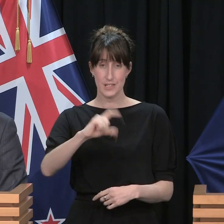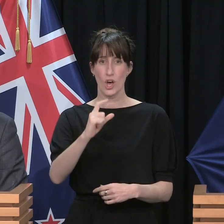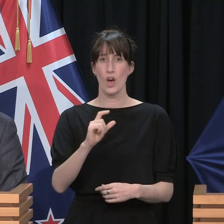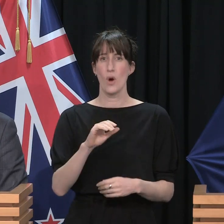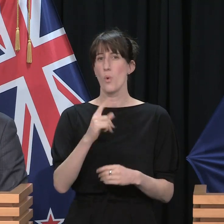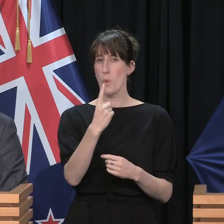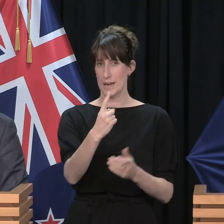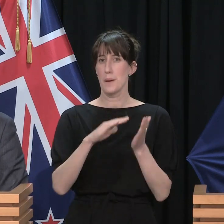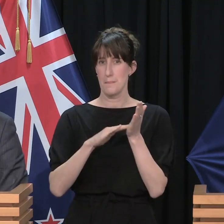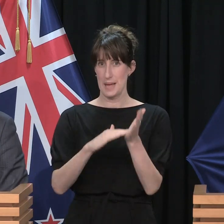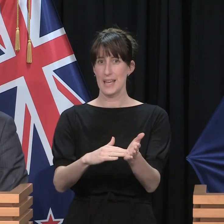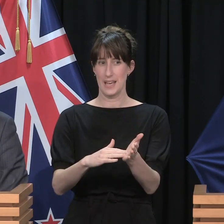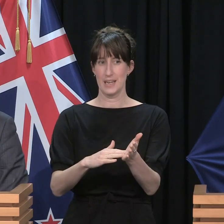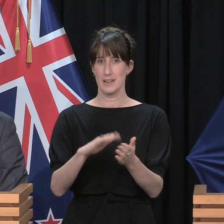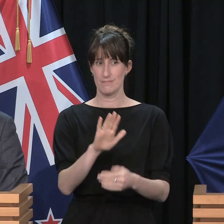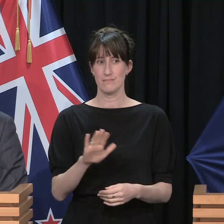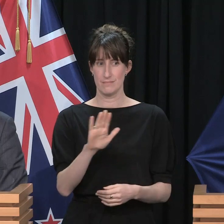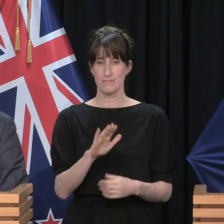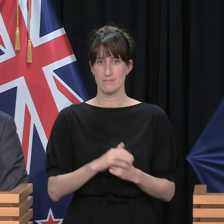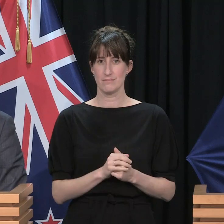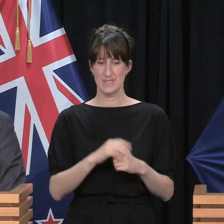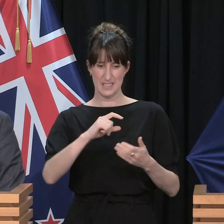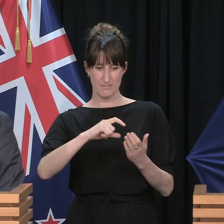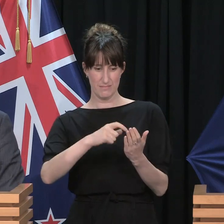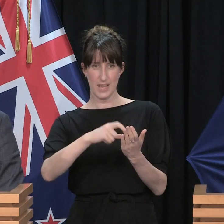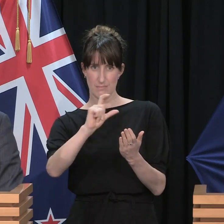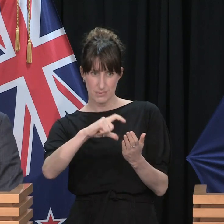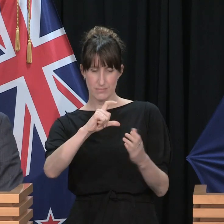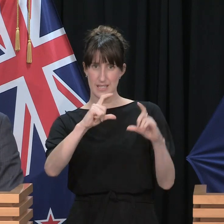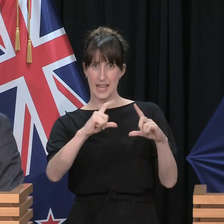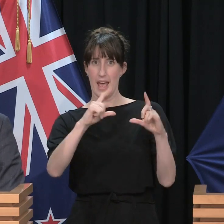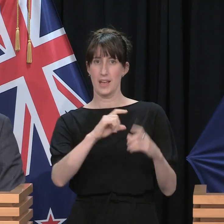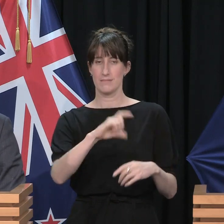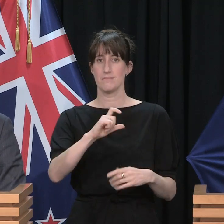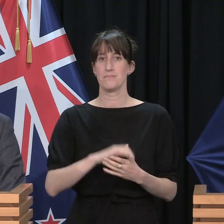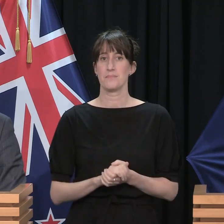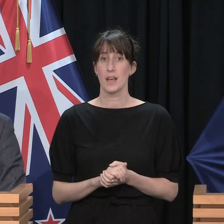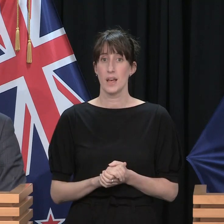created and placed. To date,